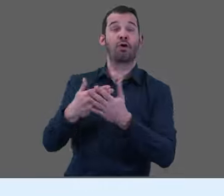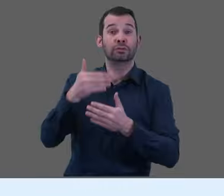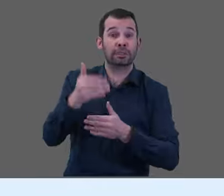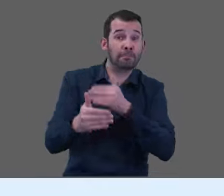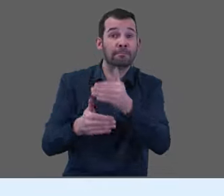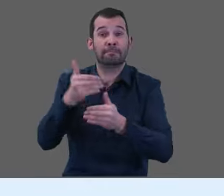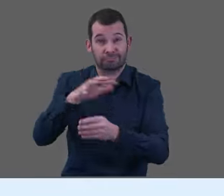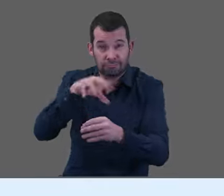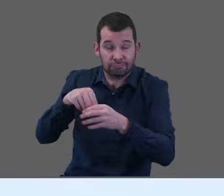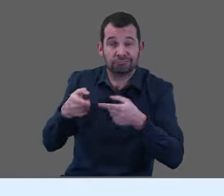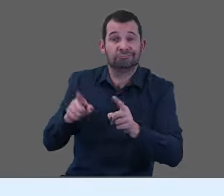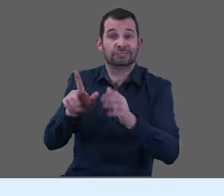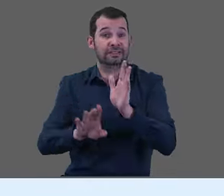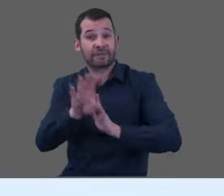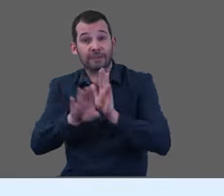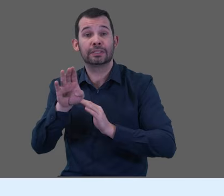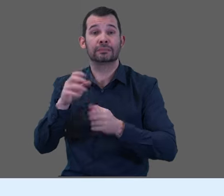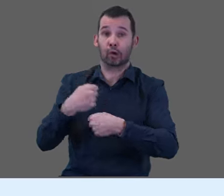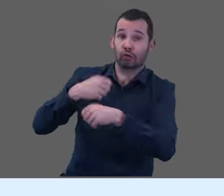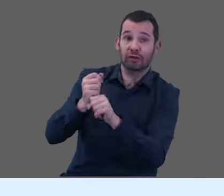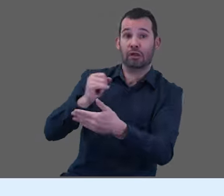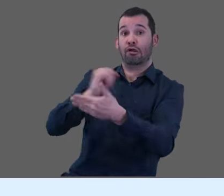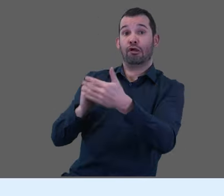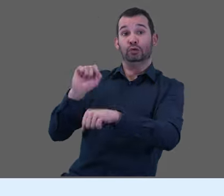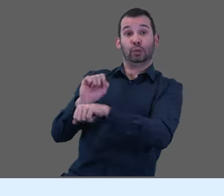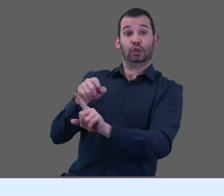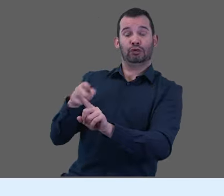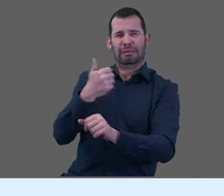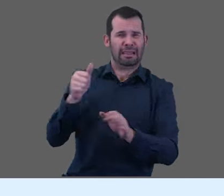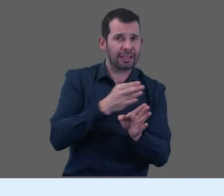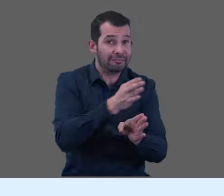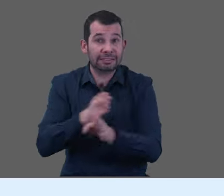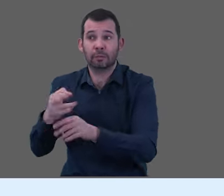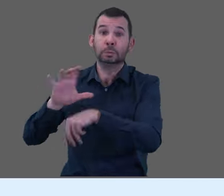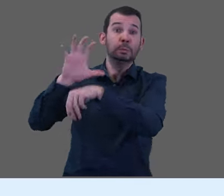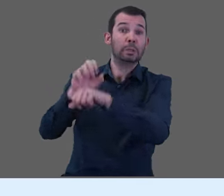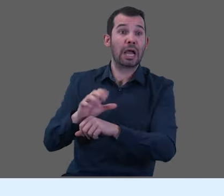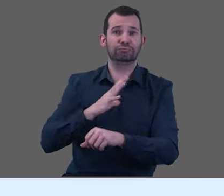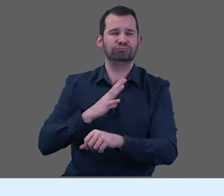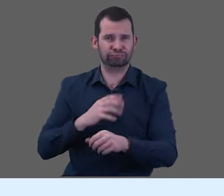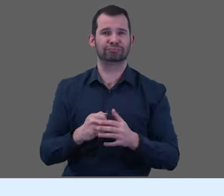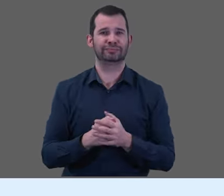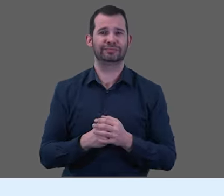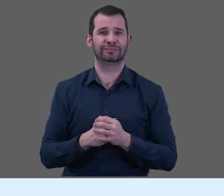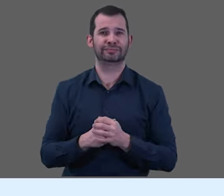All steps involved in developing and creating an artistic work in any field of practice.